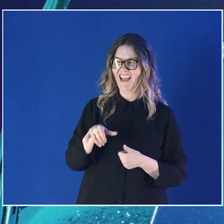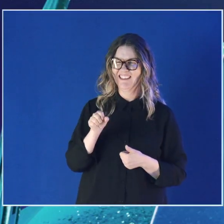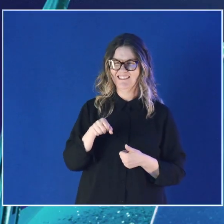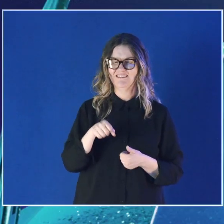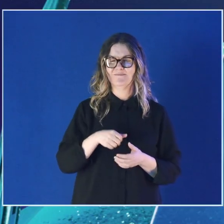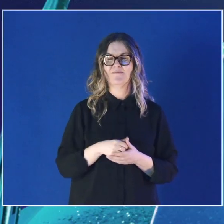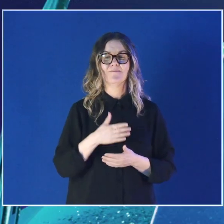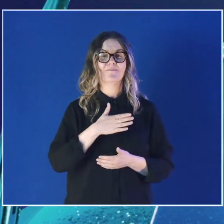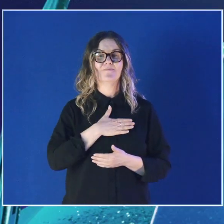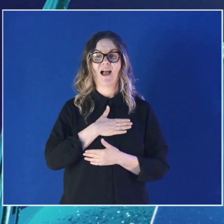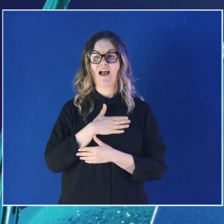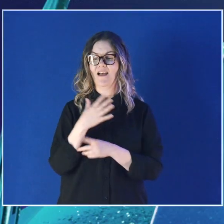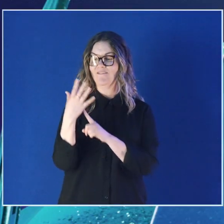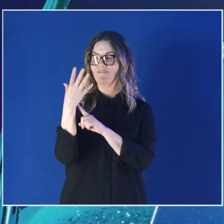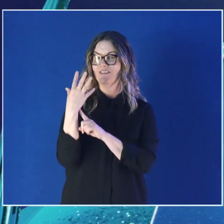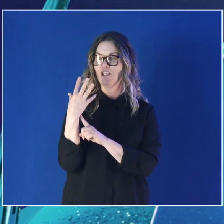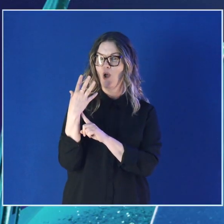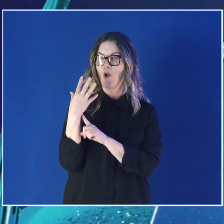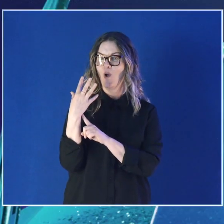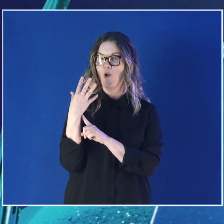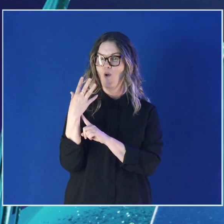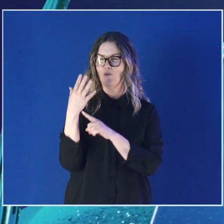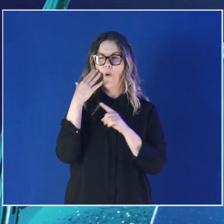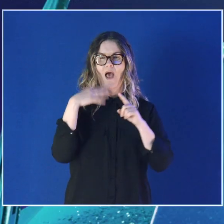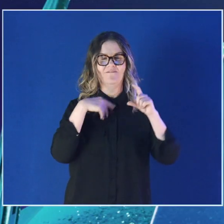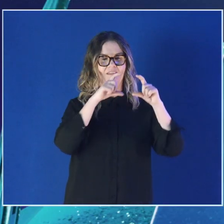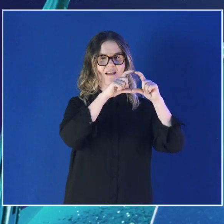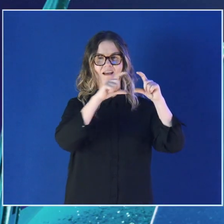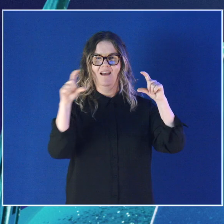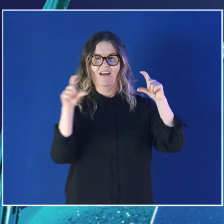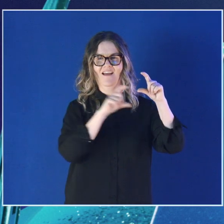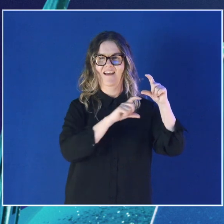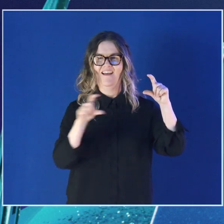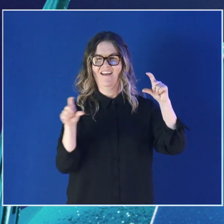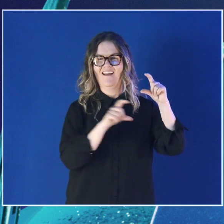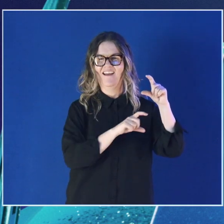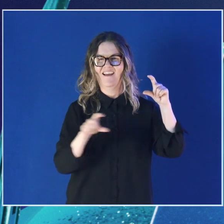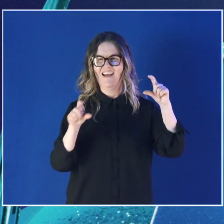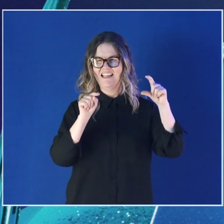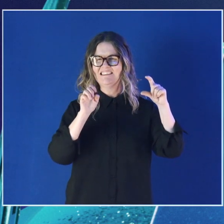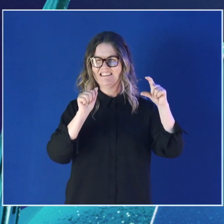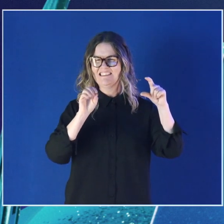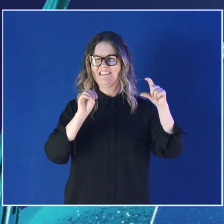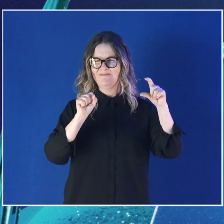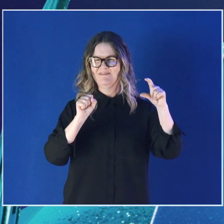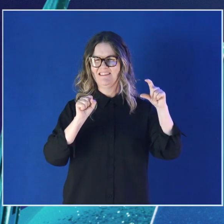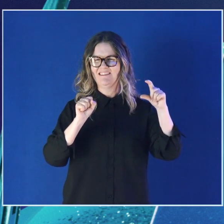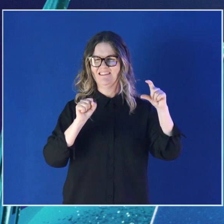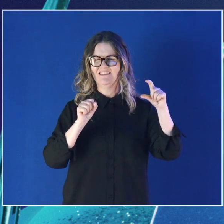there was no active speaker boarder around it. The only person you could see and hear was my interpreter.